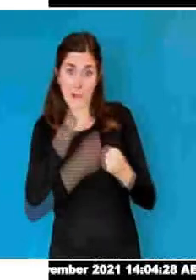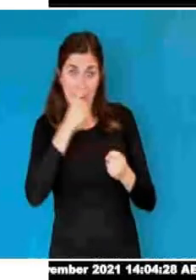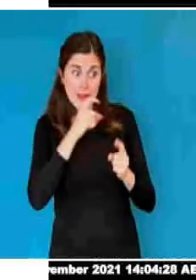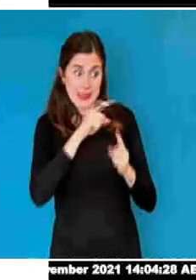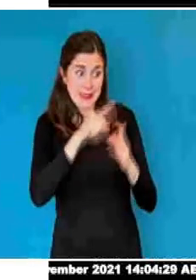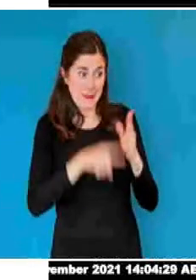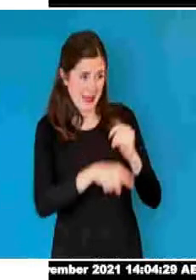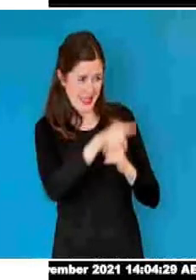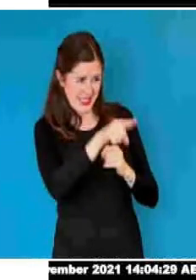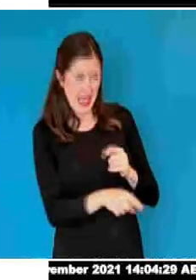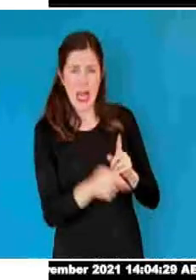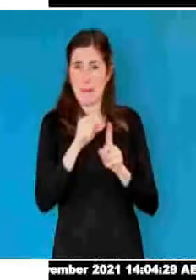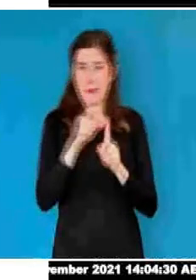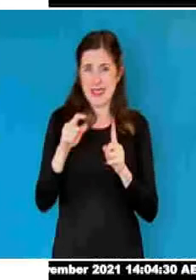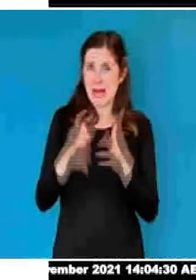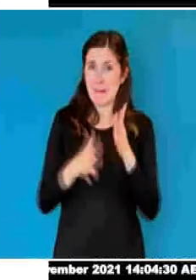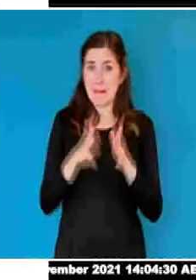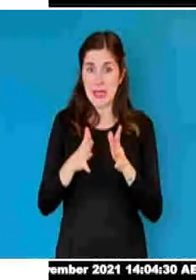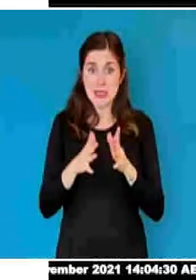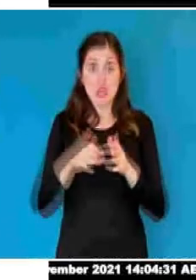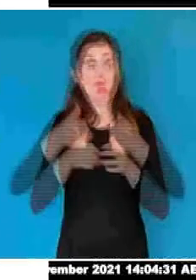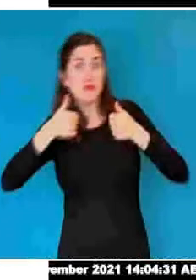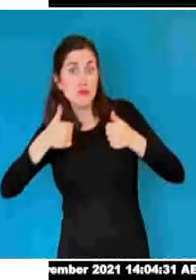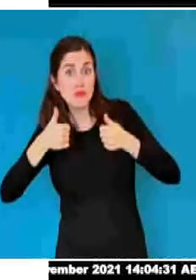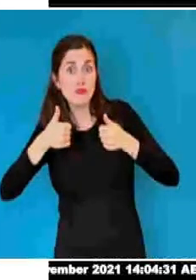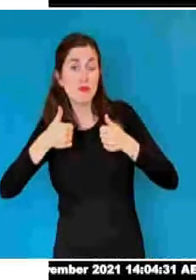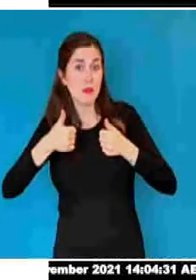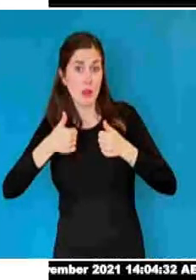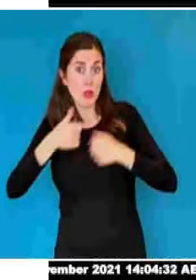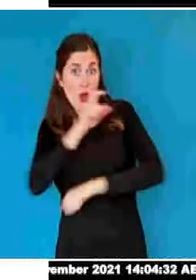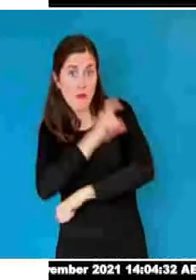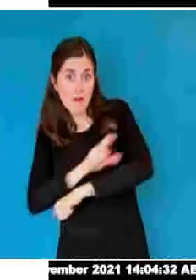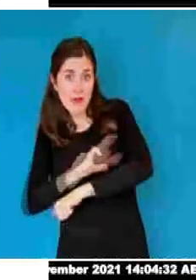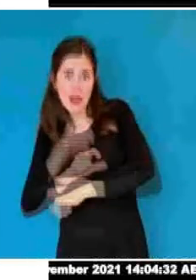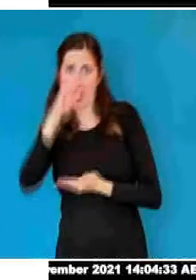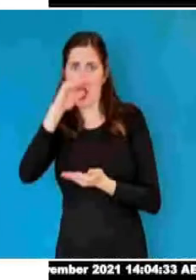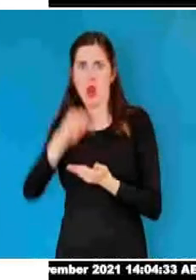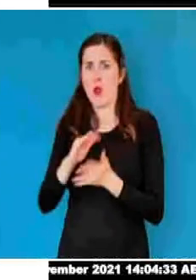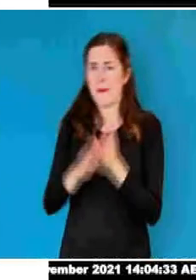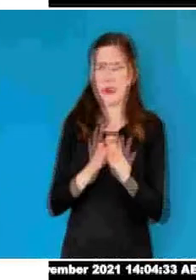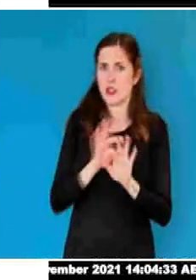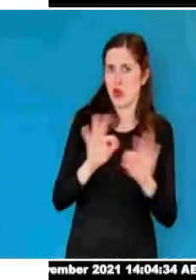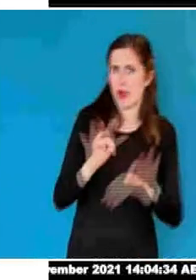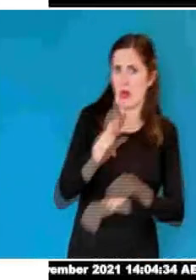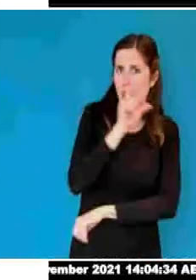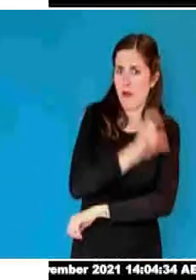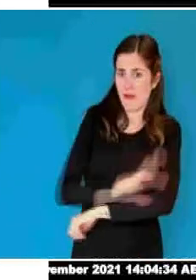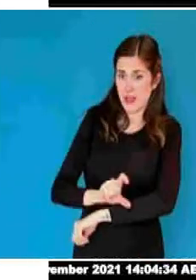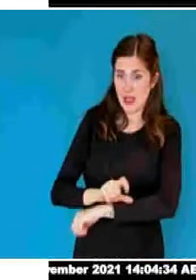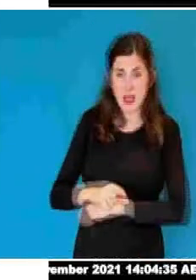Now, please correct me if I've done any disservice in trying to summarise the results in a very shorthand way.